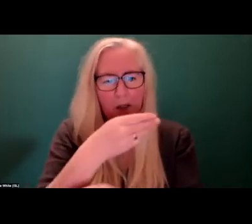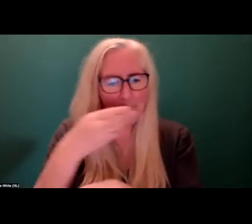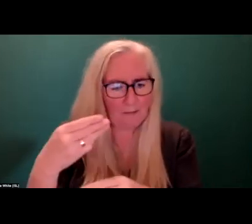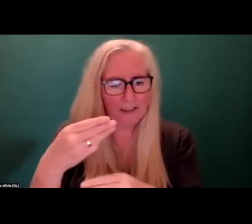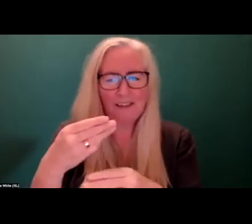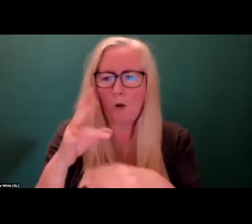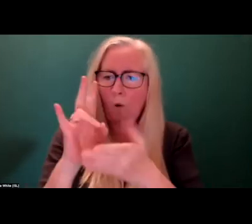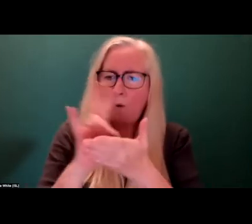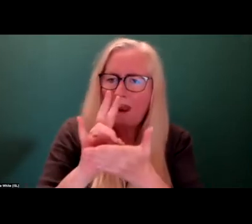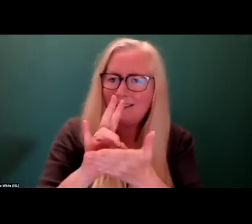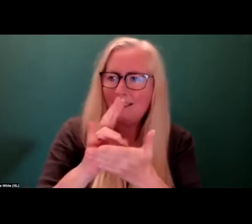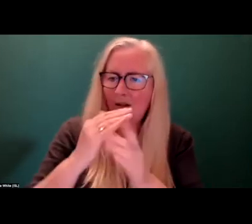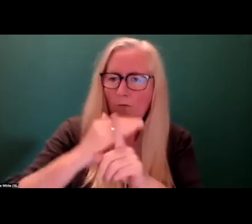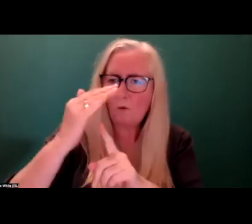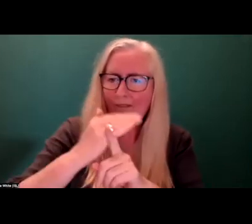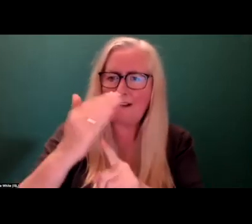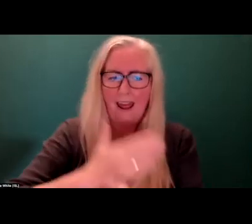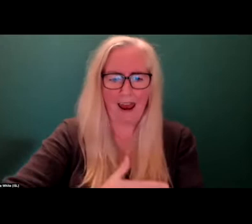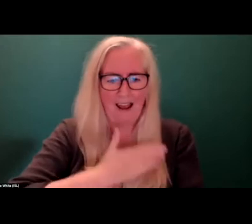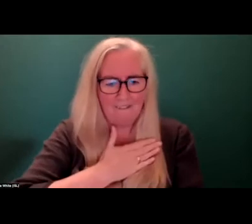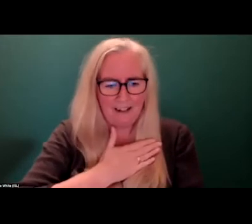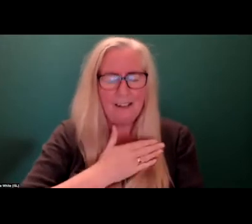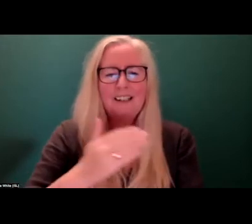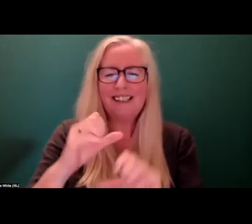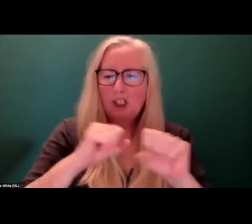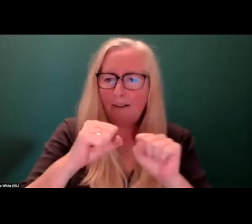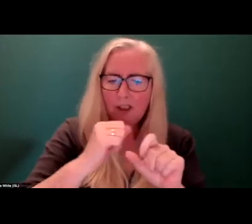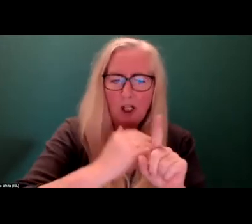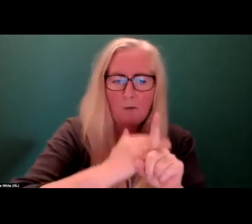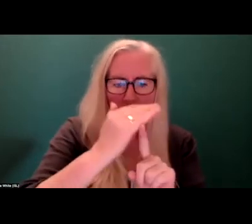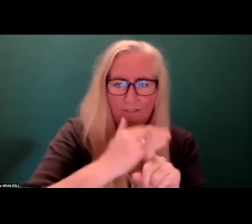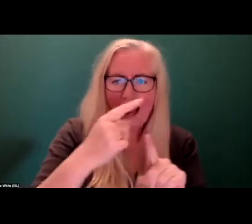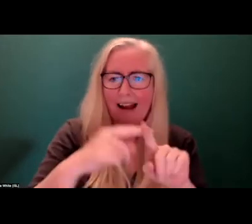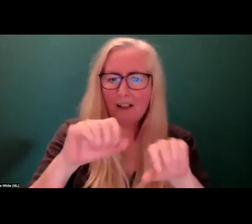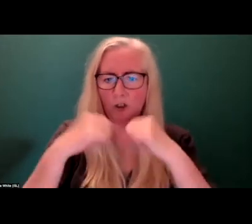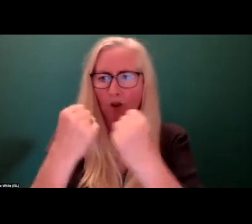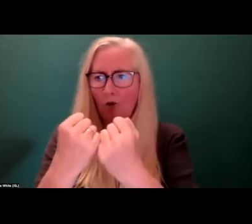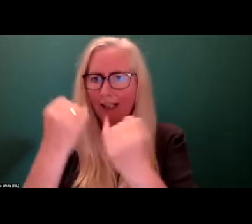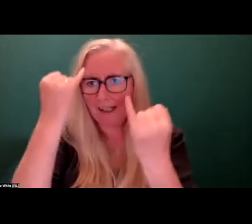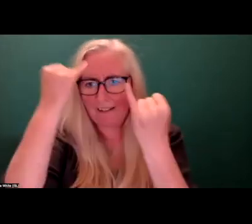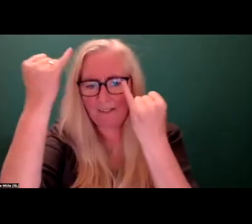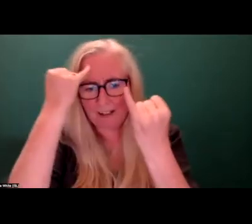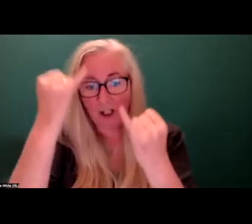And he's committed to improving people's quality of life through placemaking, service improvement and social innovation.